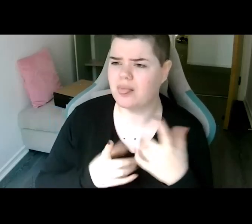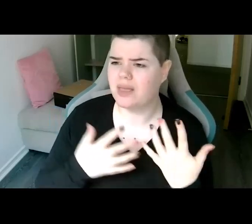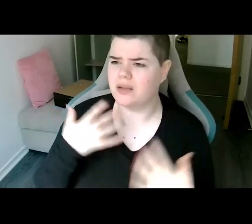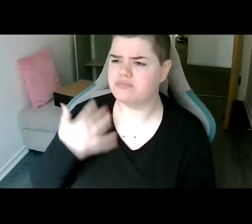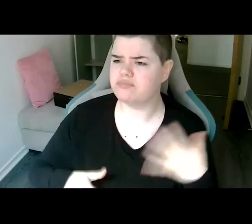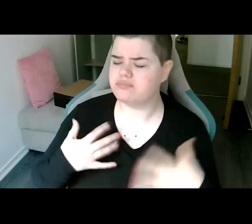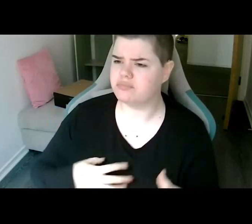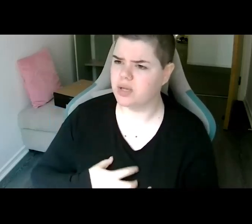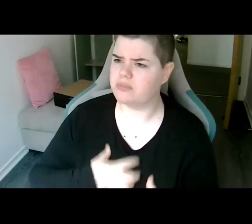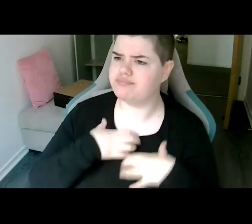is not really appropriate.